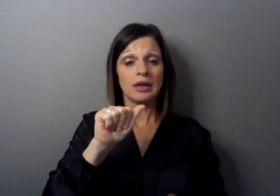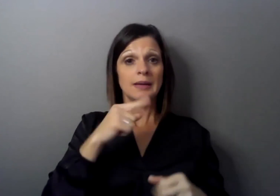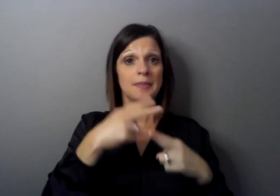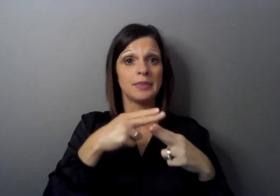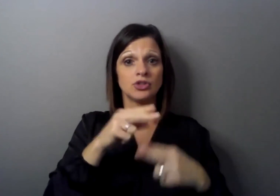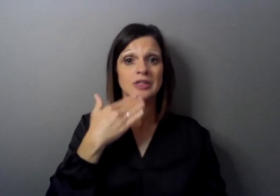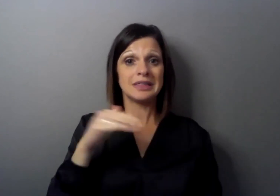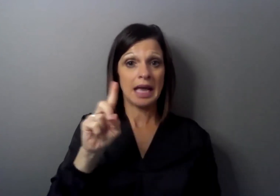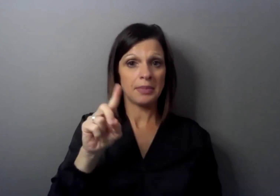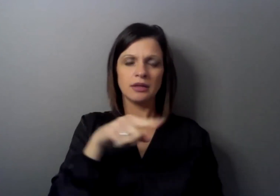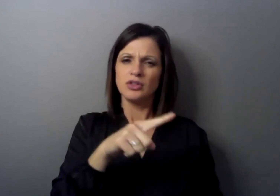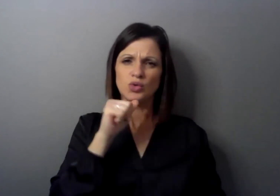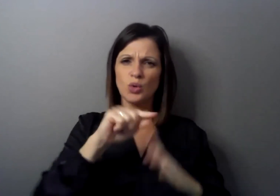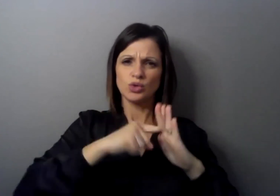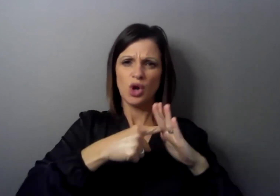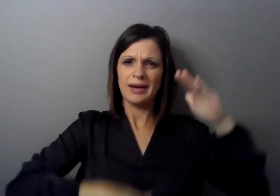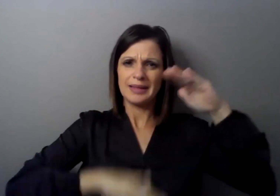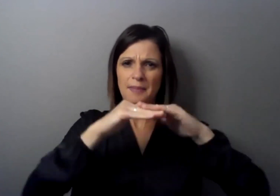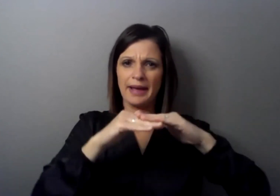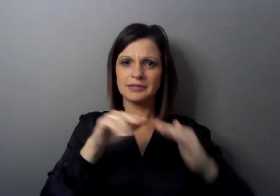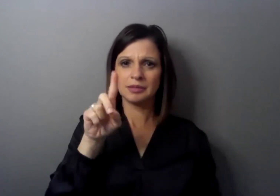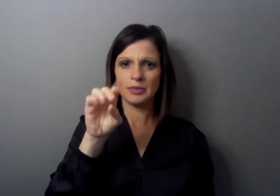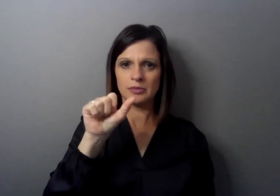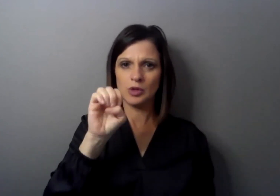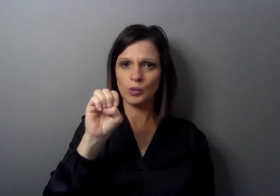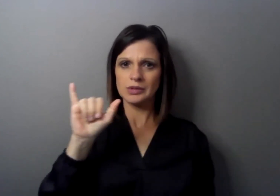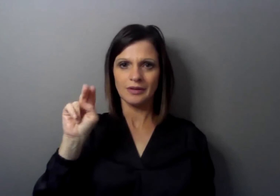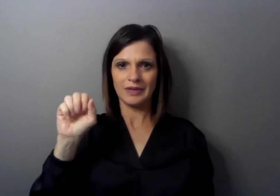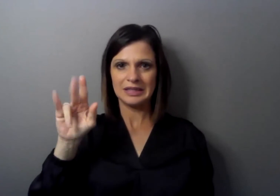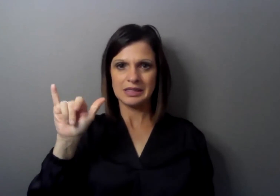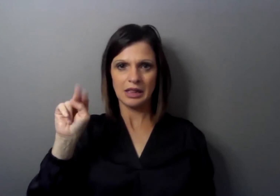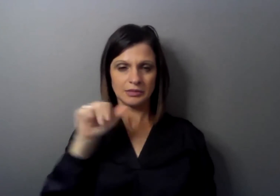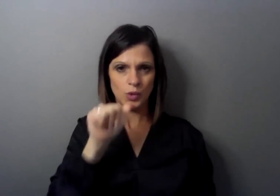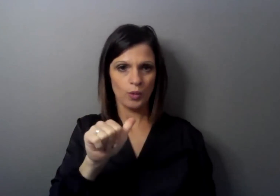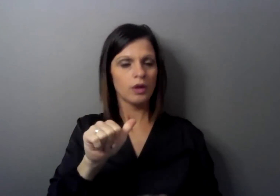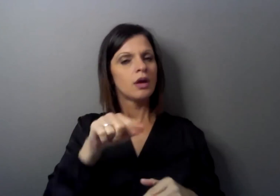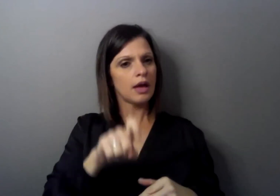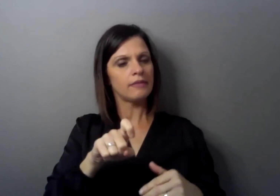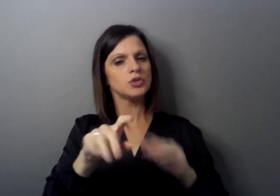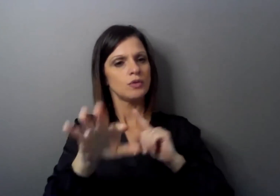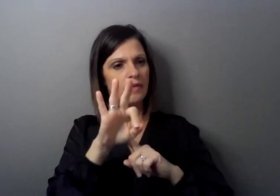dose of insulin. You have to find out what works best for that person